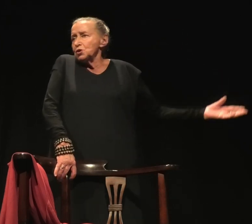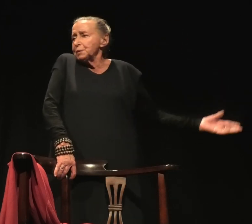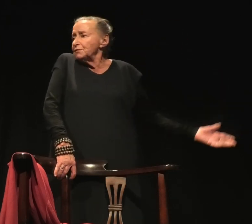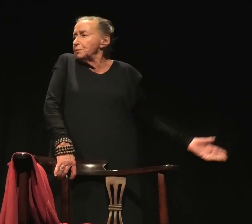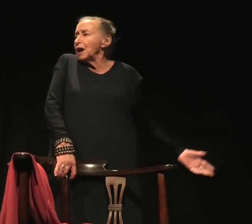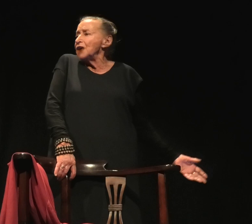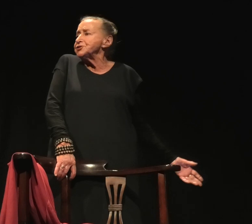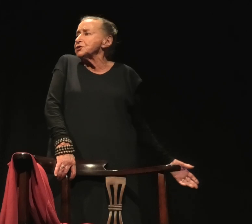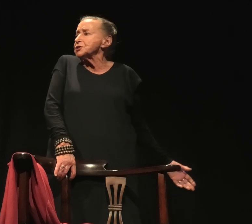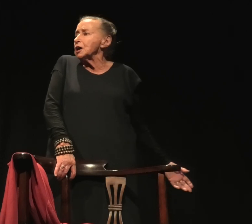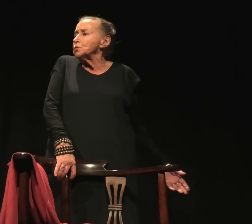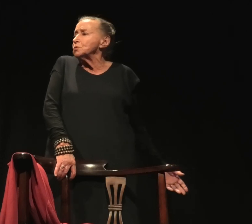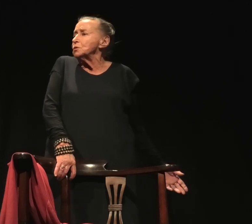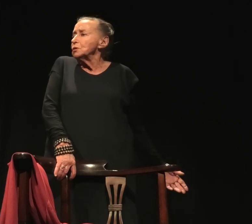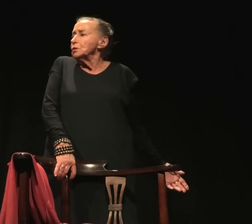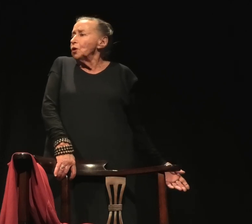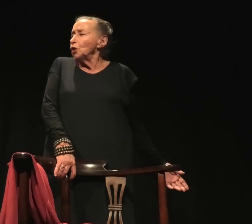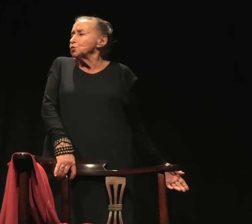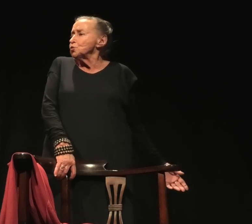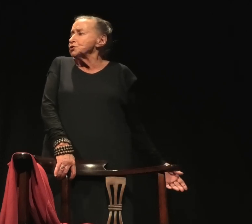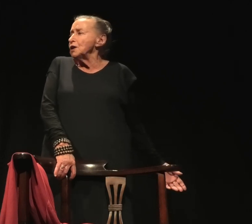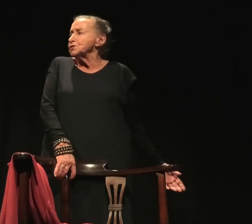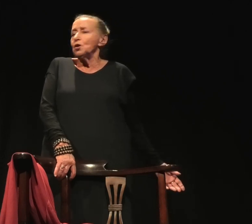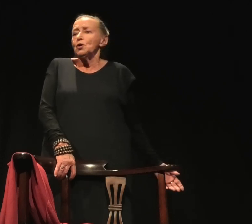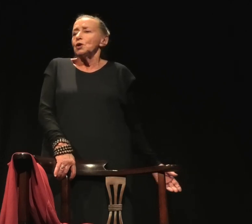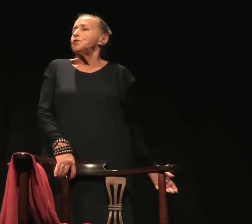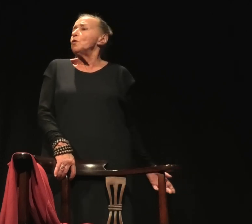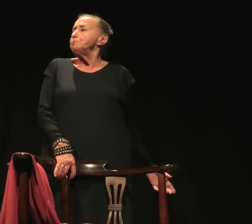He said: "Friend, if you can, put off your pressing duty